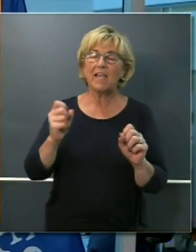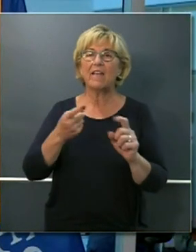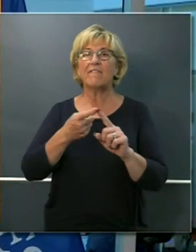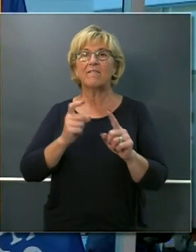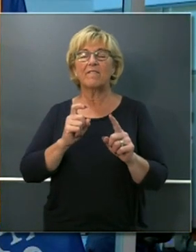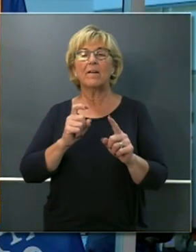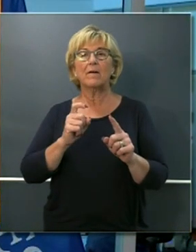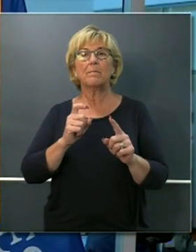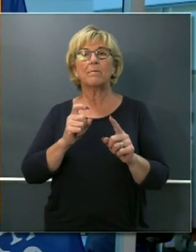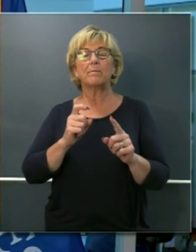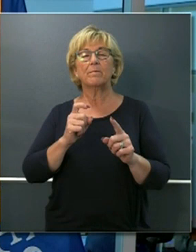WORKPLACES WITHOUT MODIFICATION